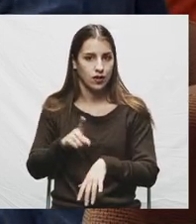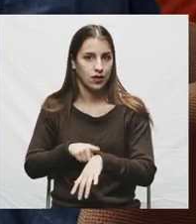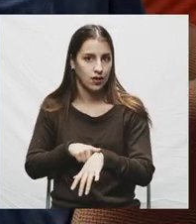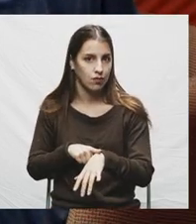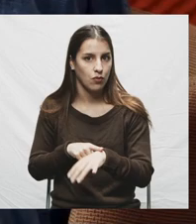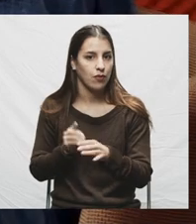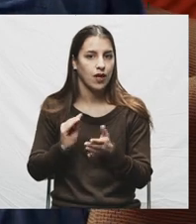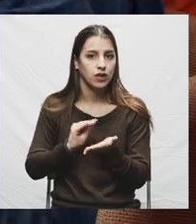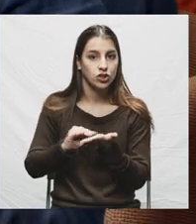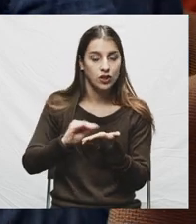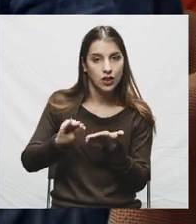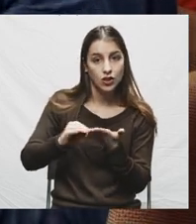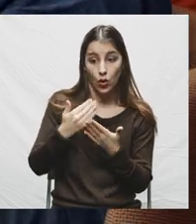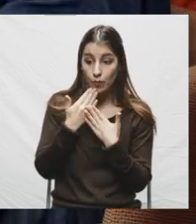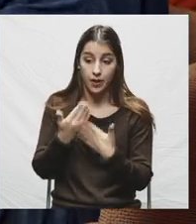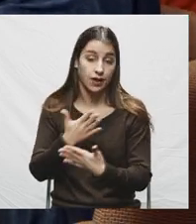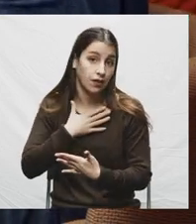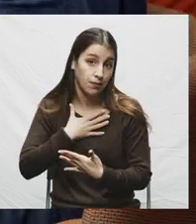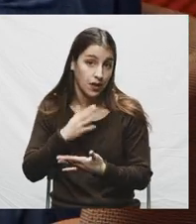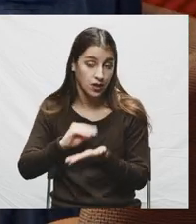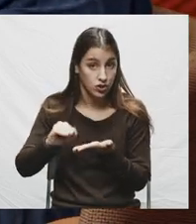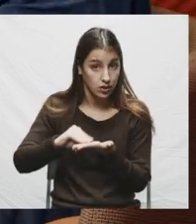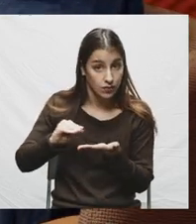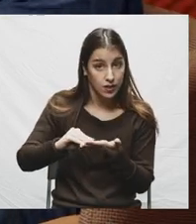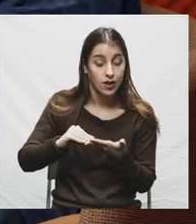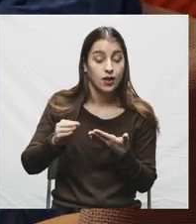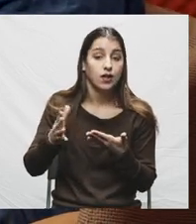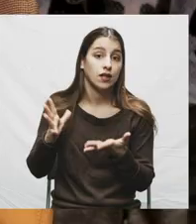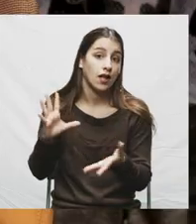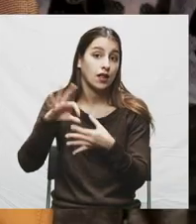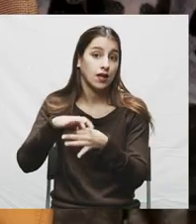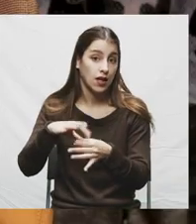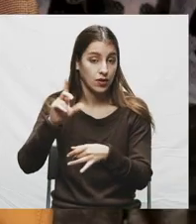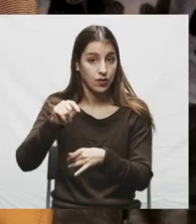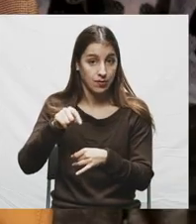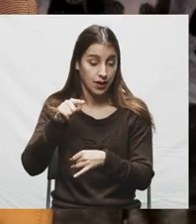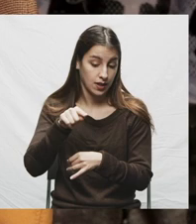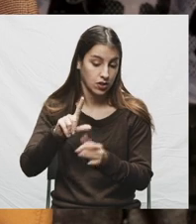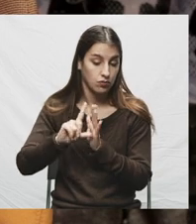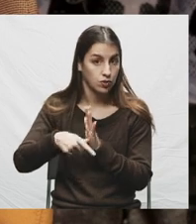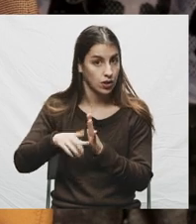of having time for writing, of making myself writing and because it’s a core part of this project,